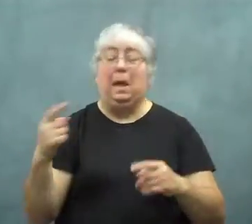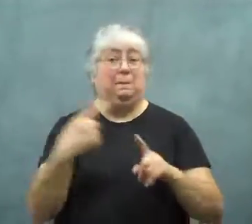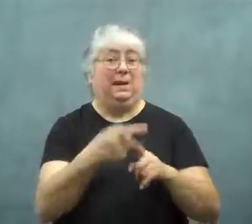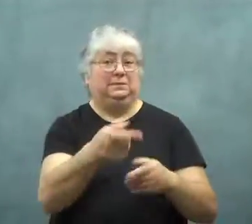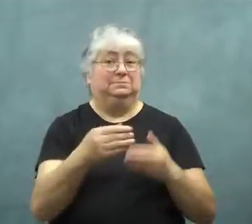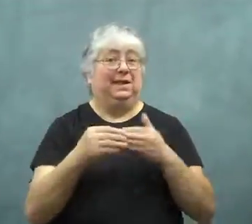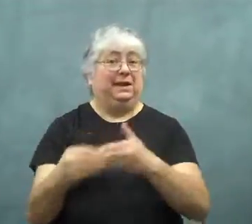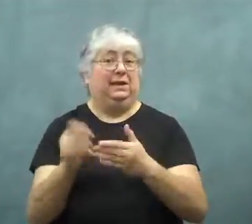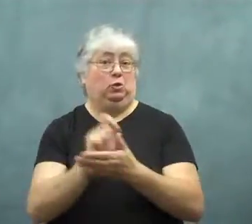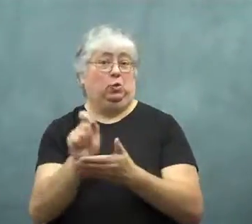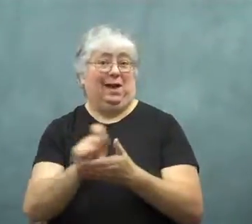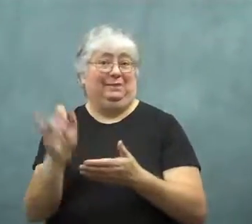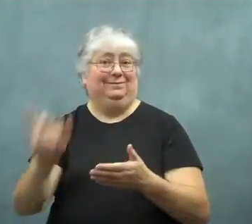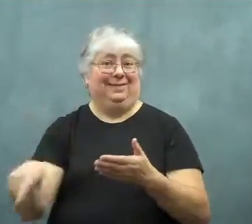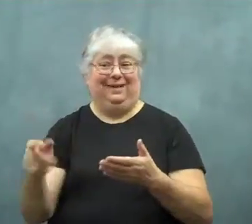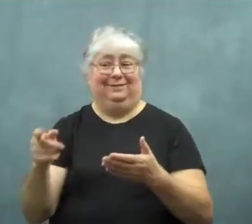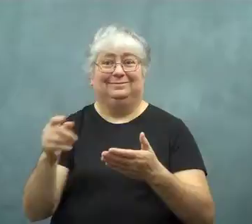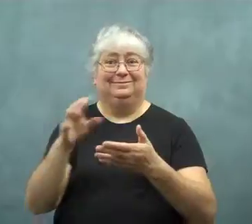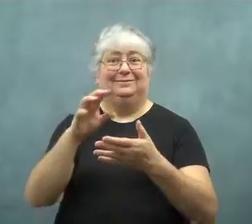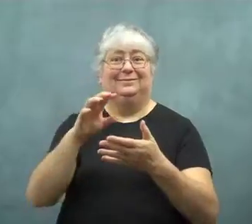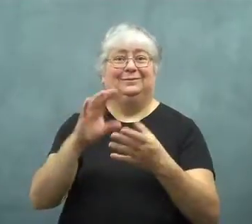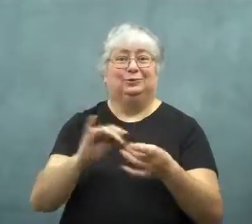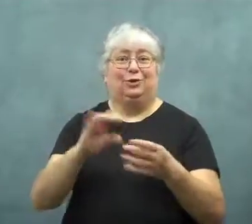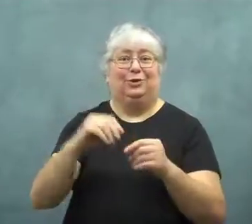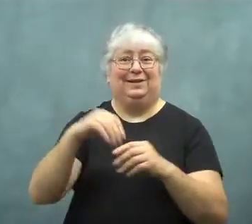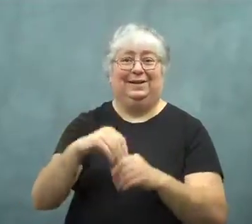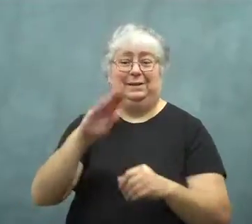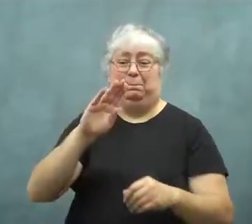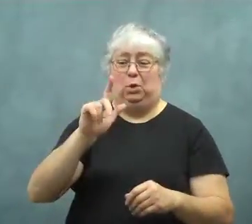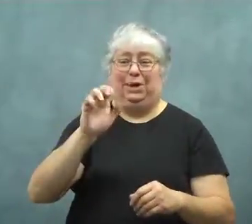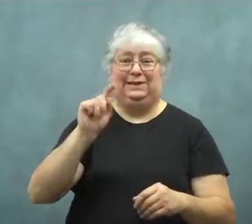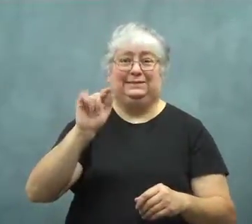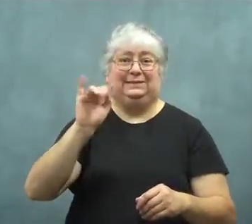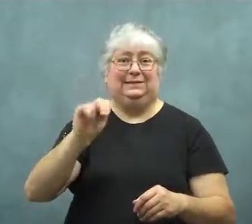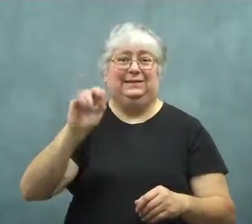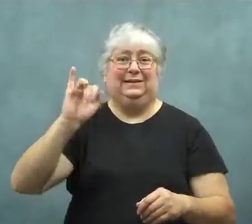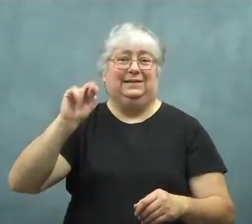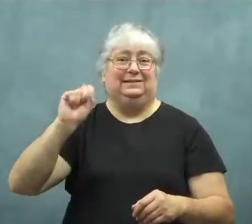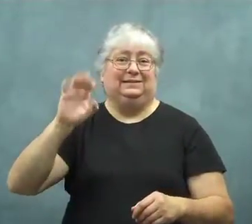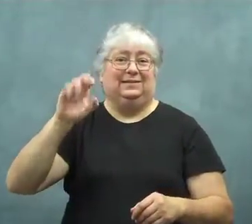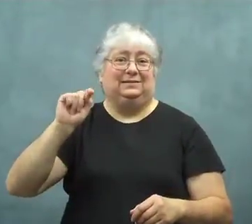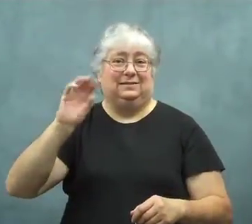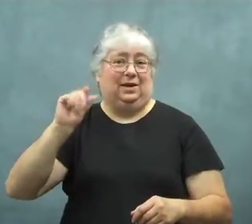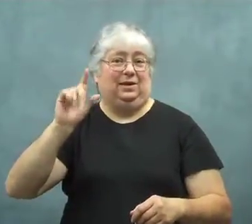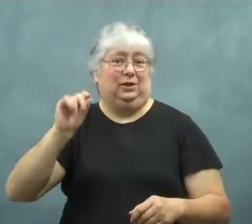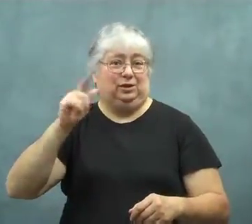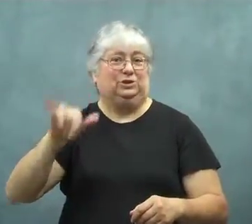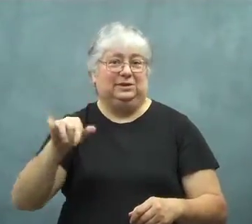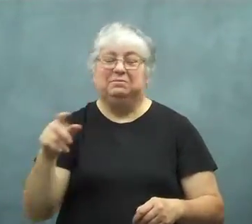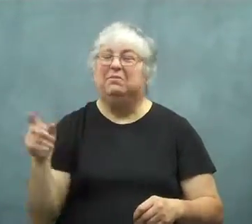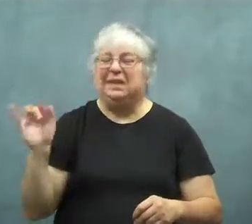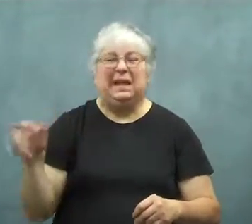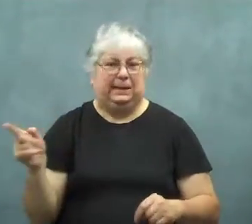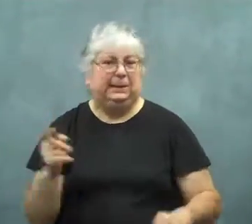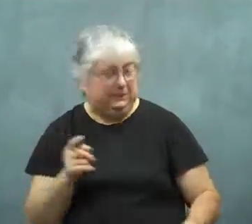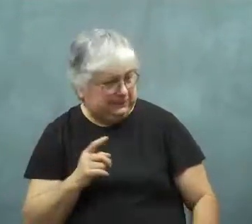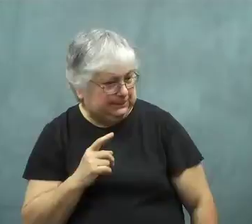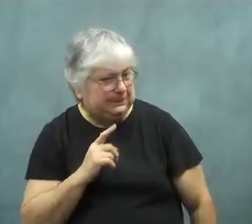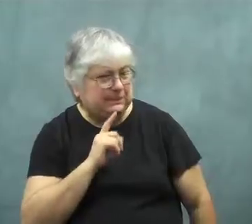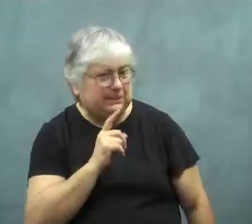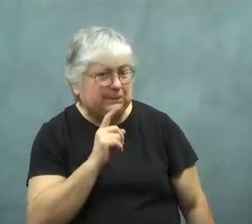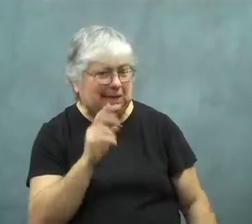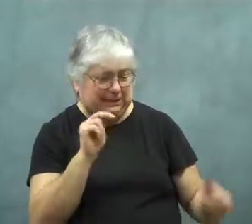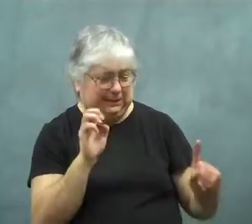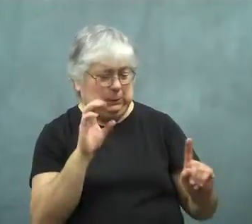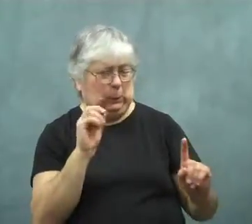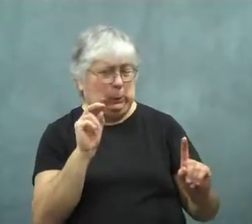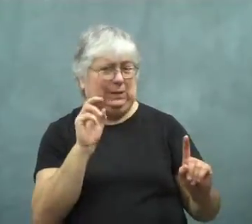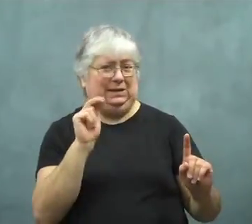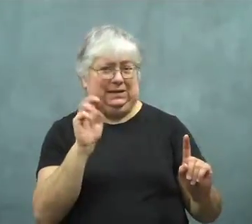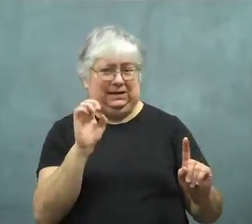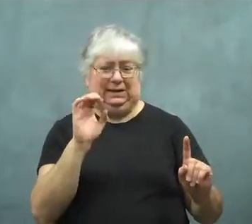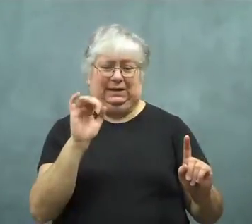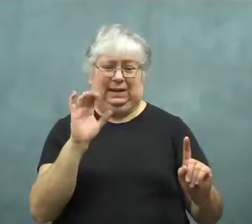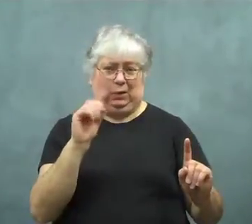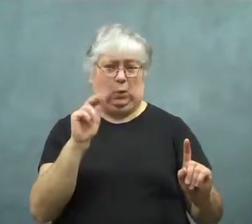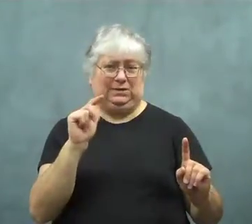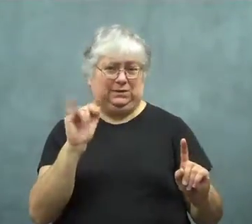He was the lead writer of the study published in the Bulletin of Insectology.